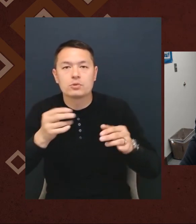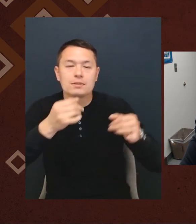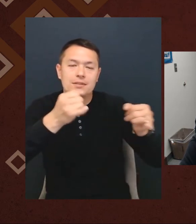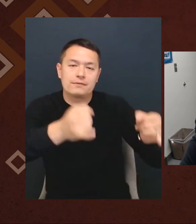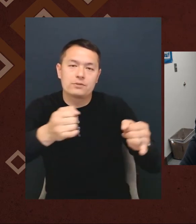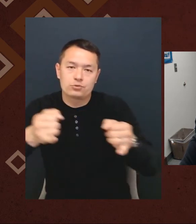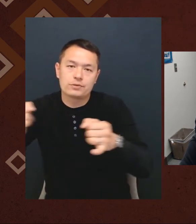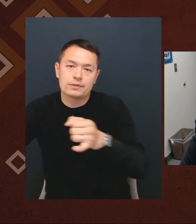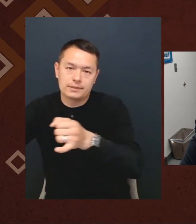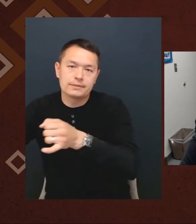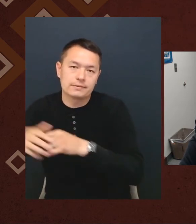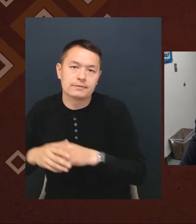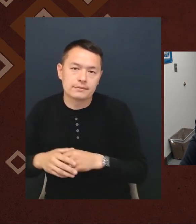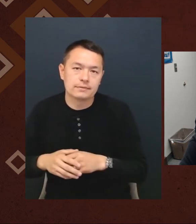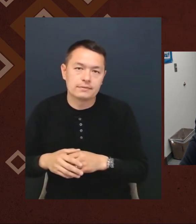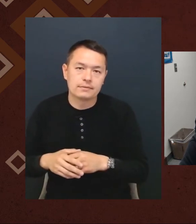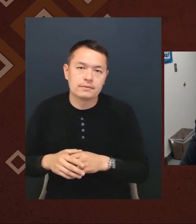and to really have an understanding of